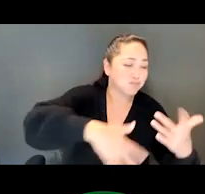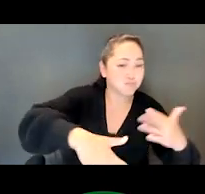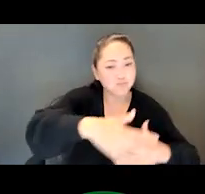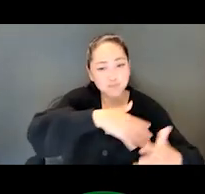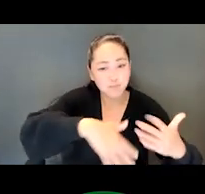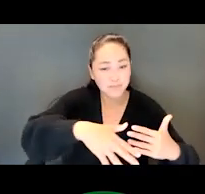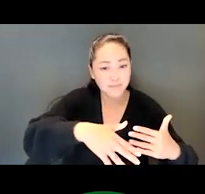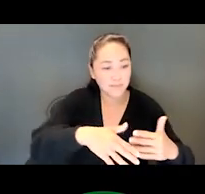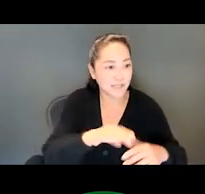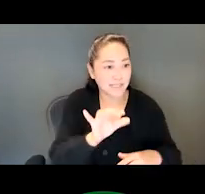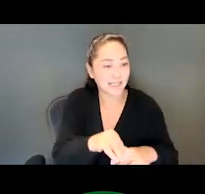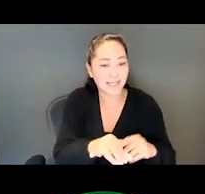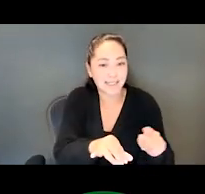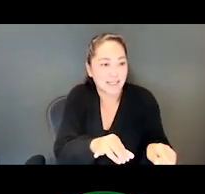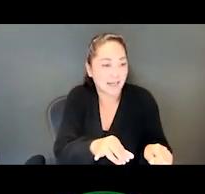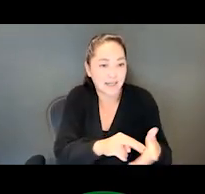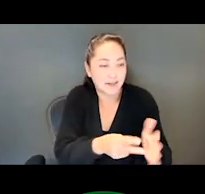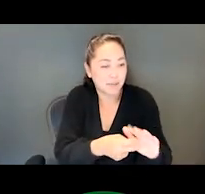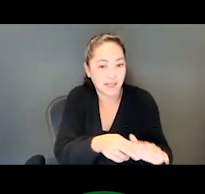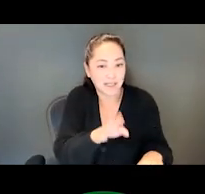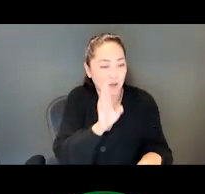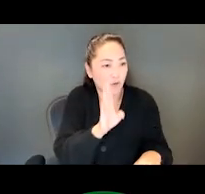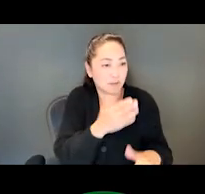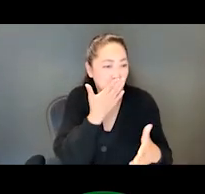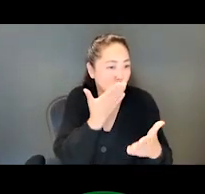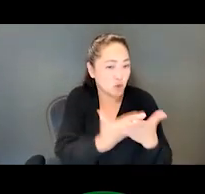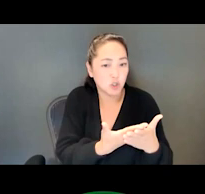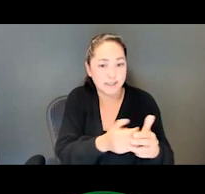importantly, we invite everybody. Thank you.